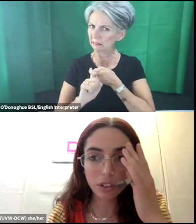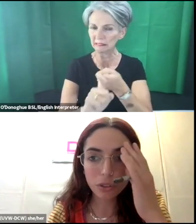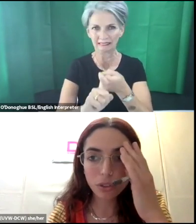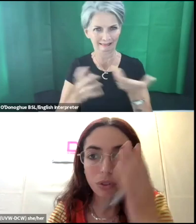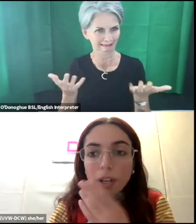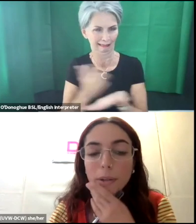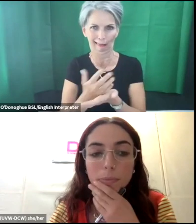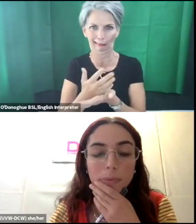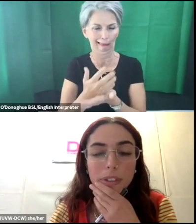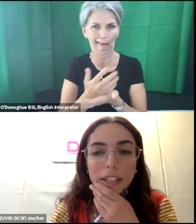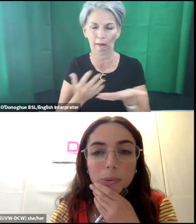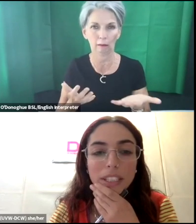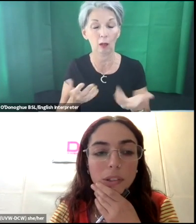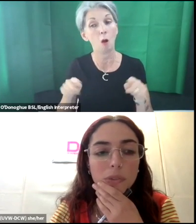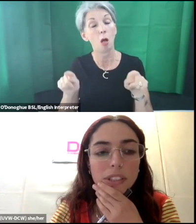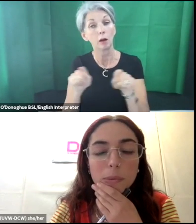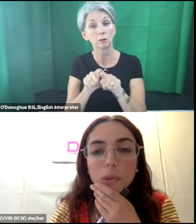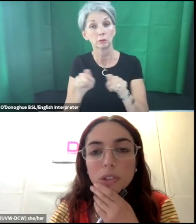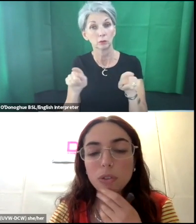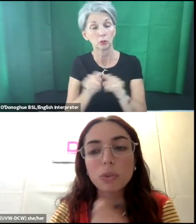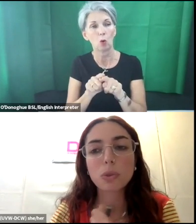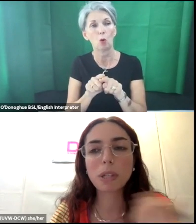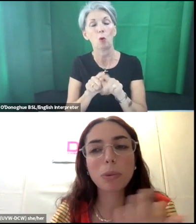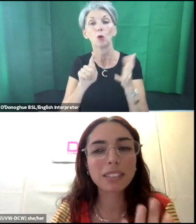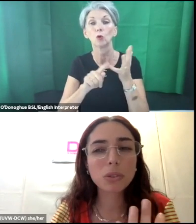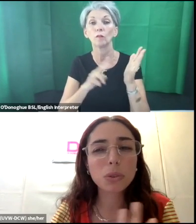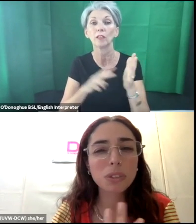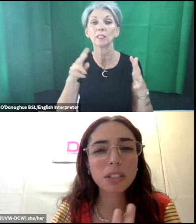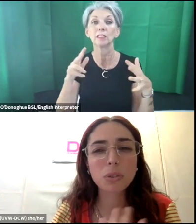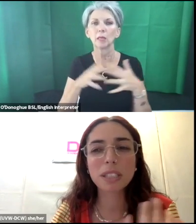It's also- I would say UVW is known to be a radical union, so it's